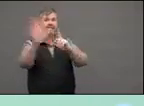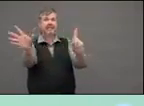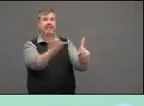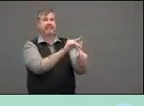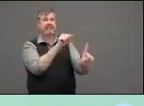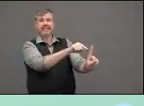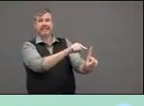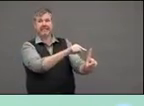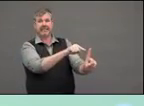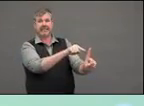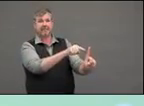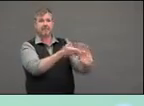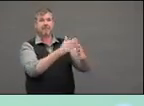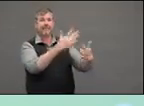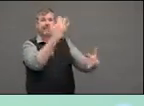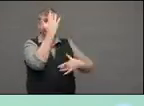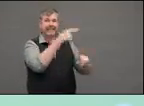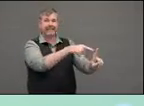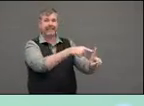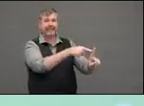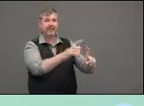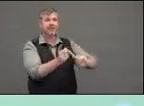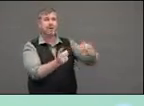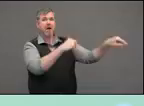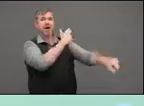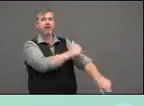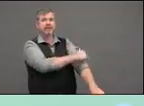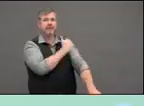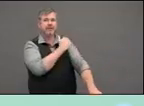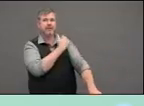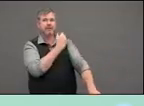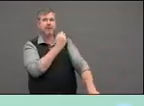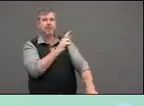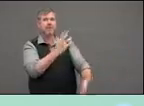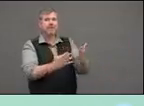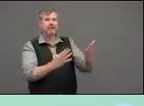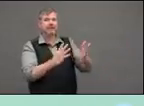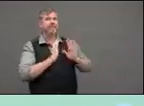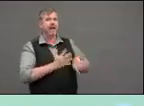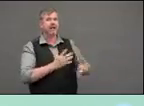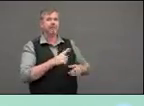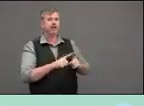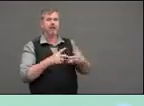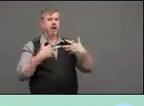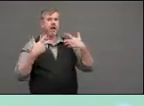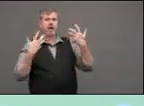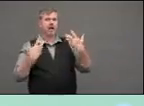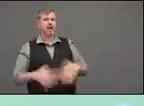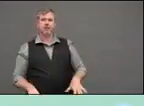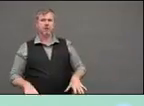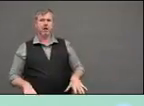maybe they don't and they're completely fine but i don't want to take that risk so that's that's what i would say is